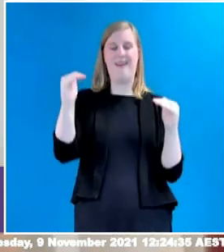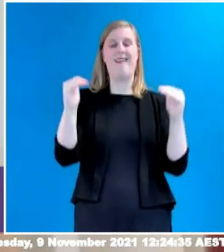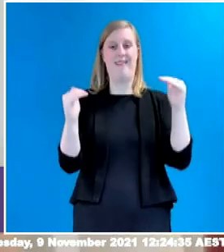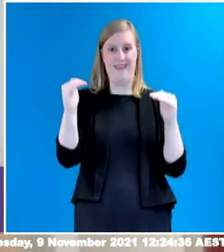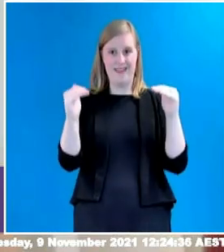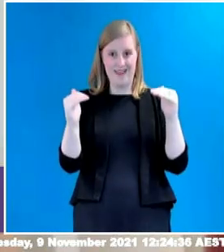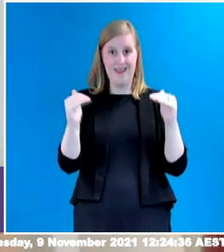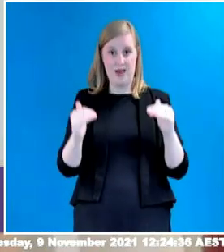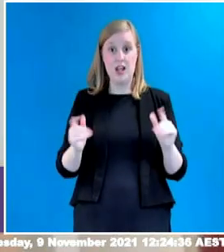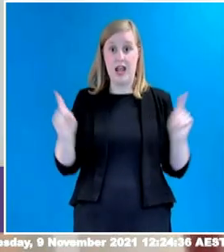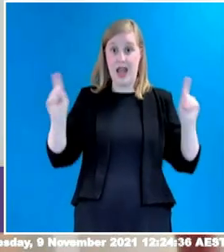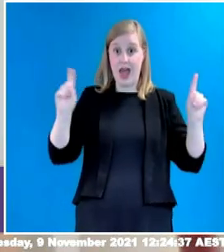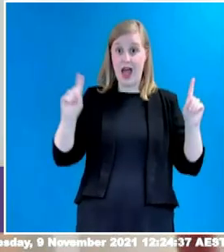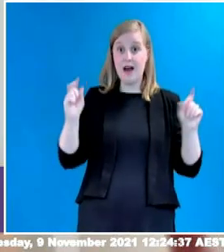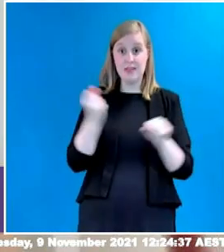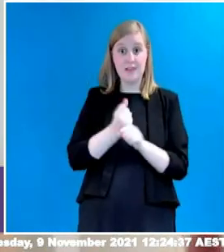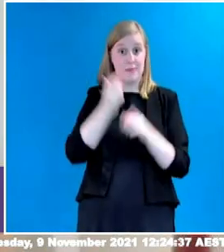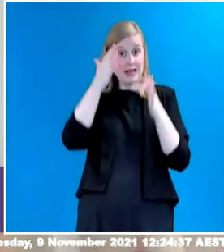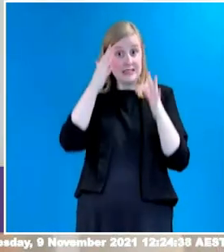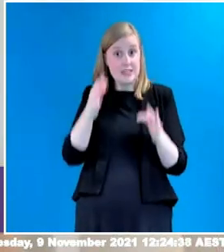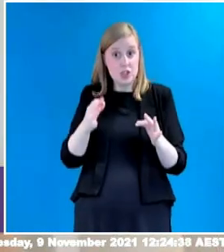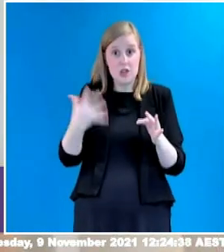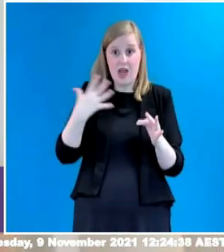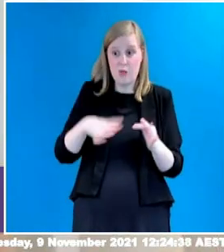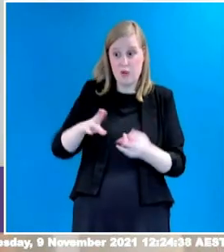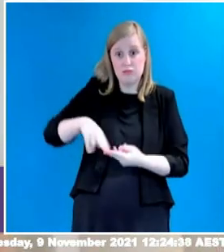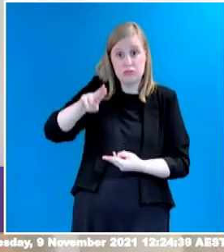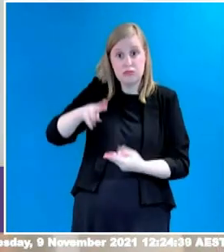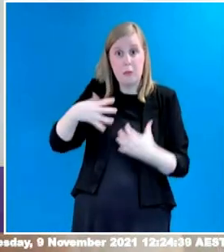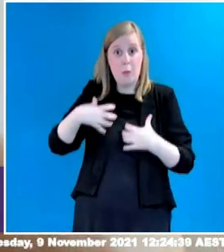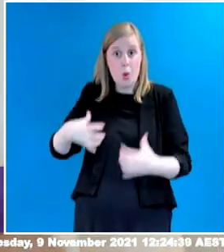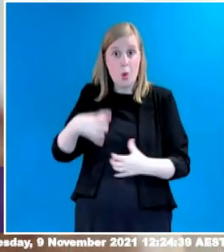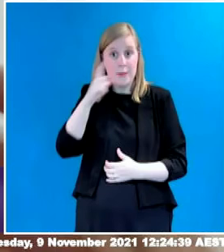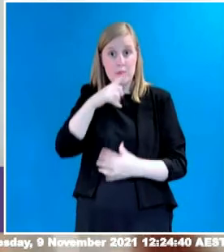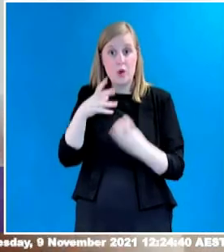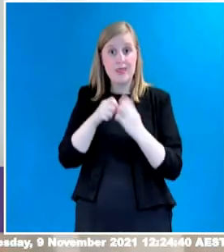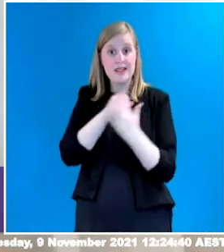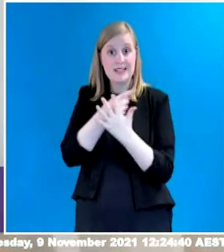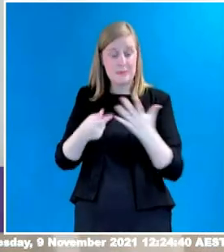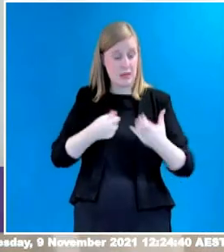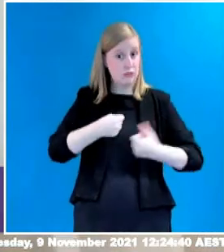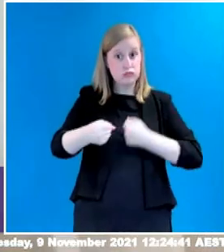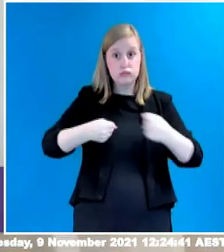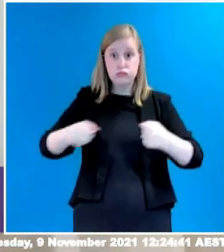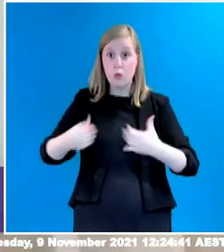data they require that would make it easier for them to appoint people and understand the barriers.